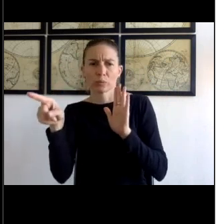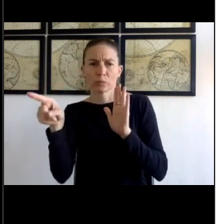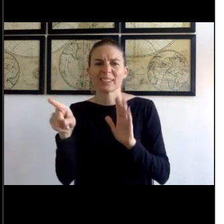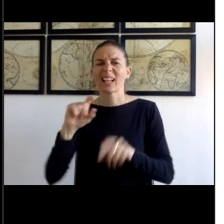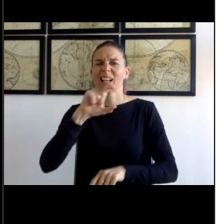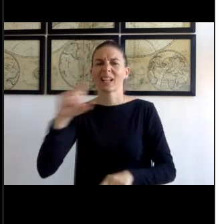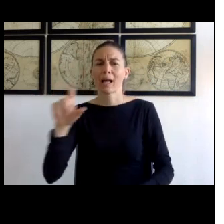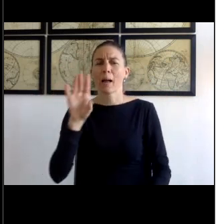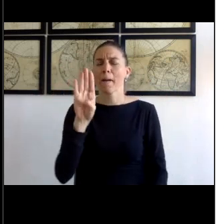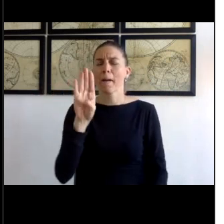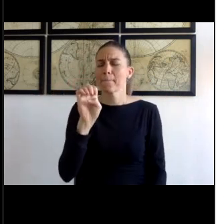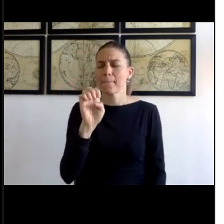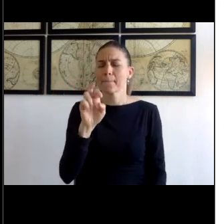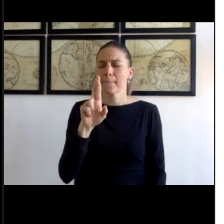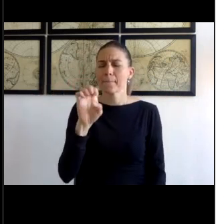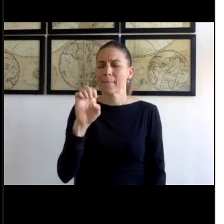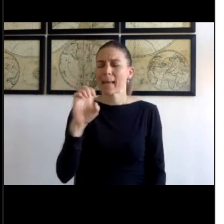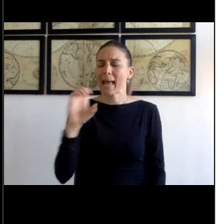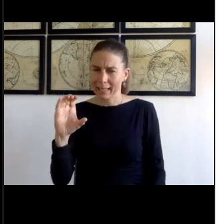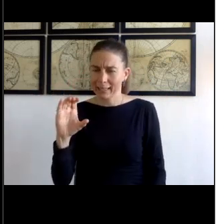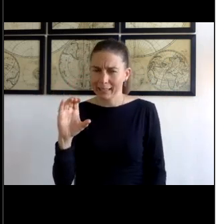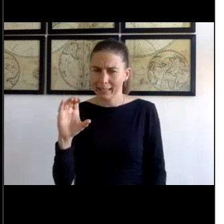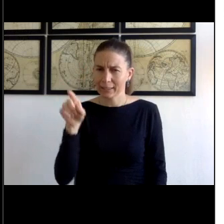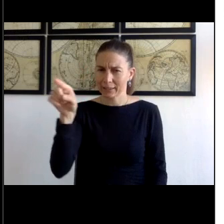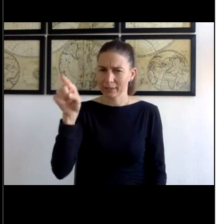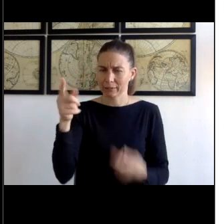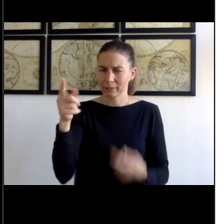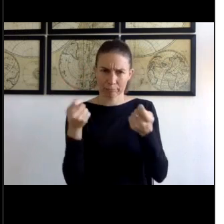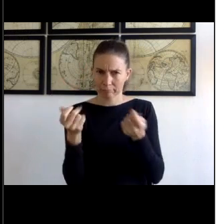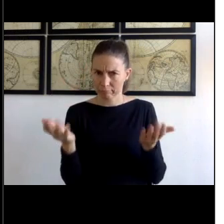I'll pass the floor to my colleague Mher